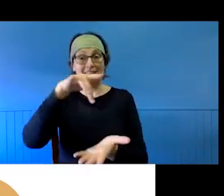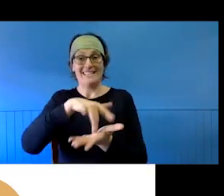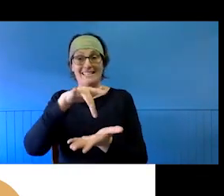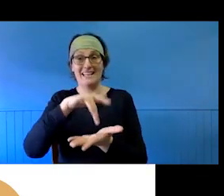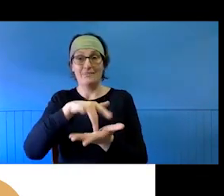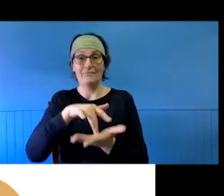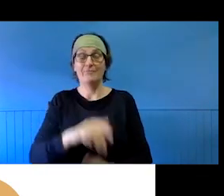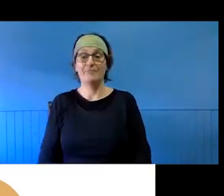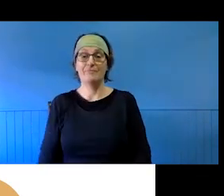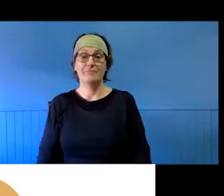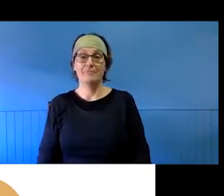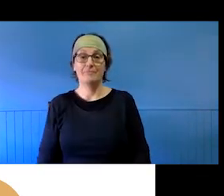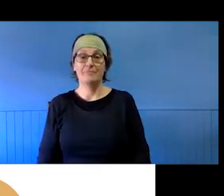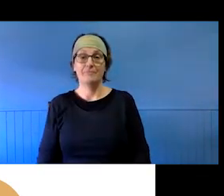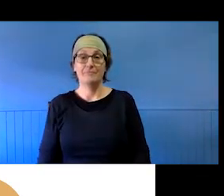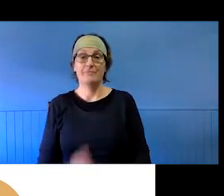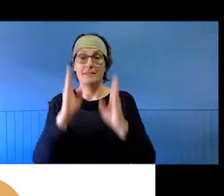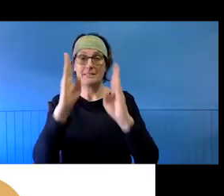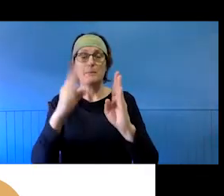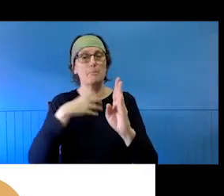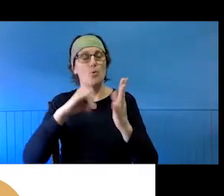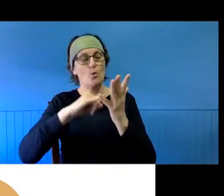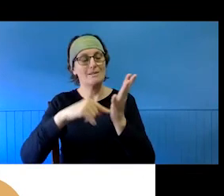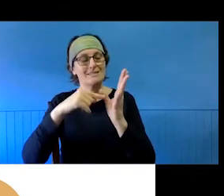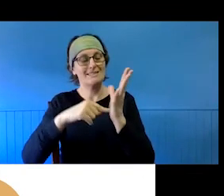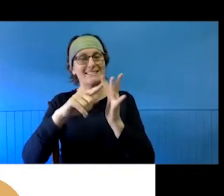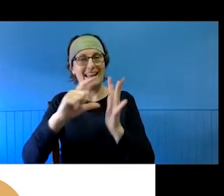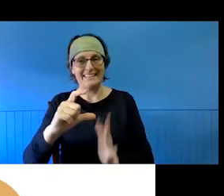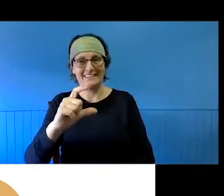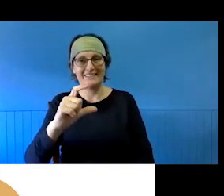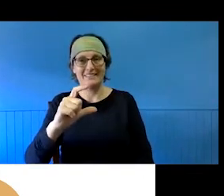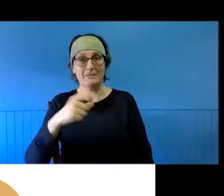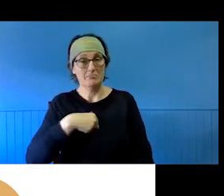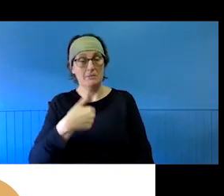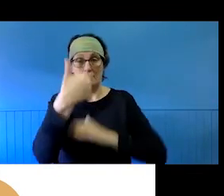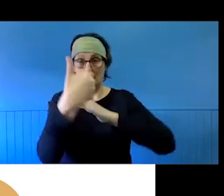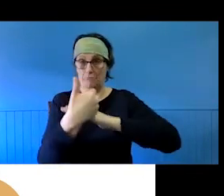little bit more of a static talk. I'm still looks into the camera, but